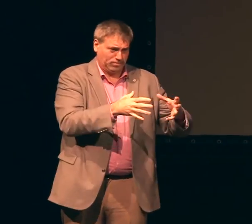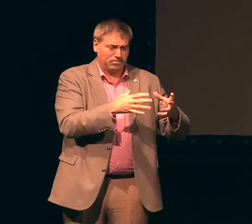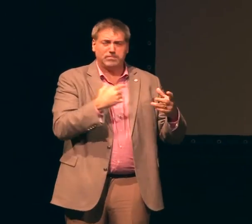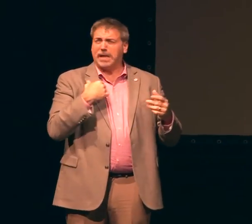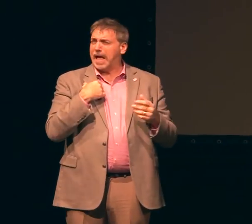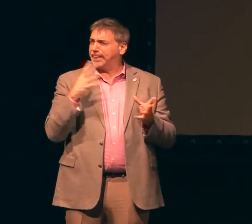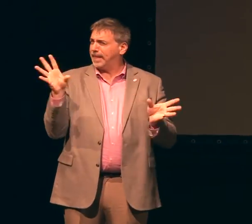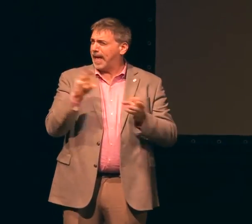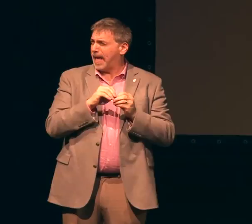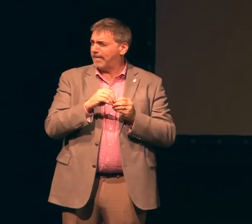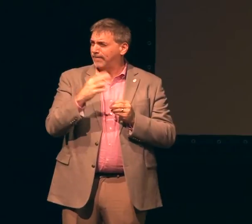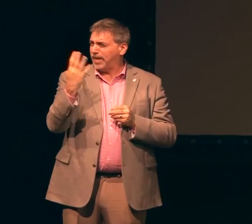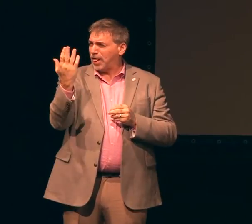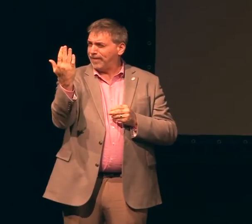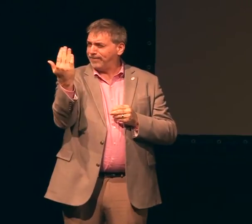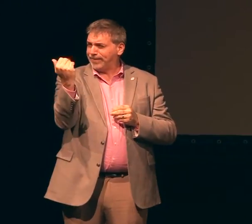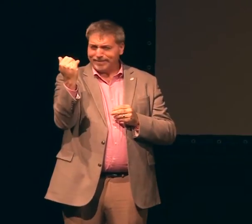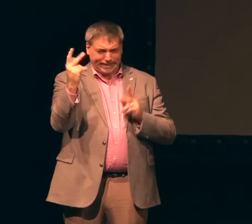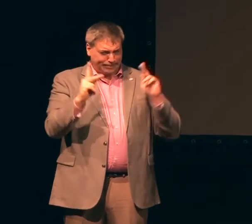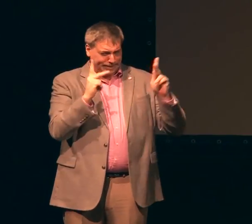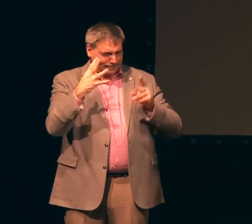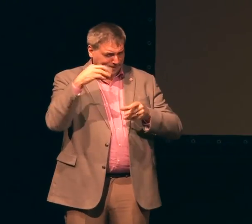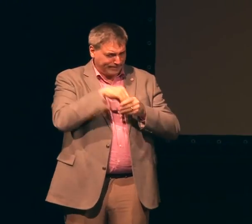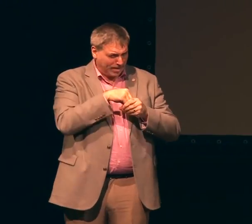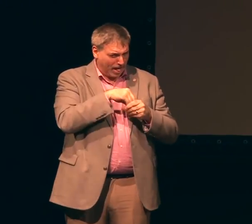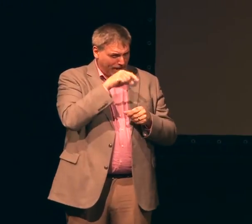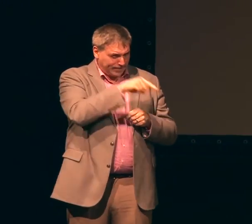This task force got together, I think there were